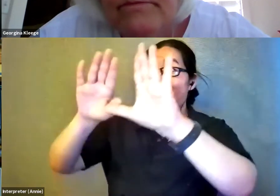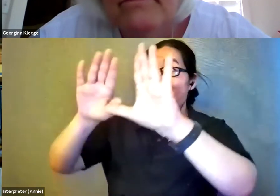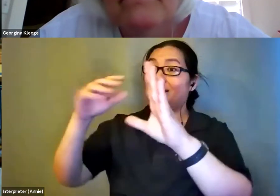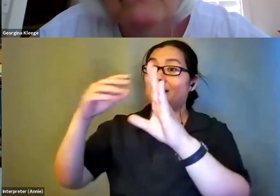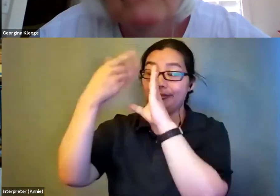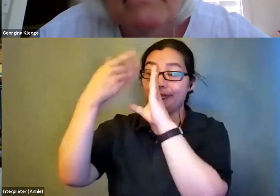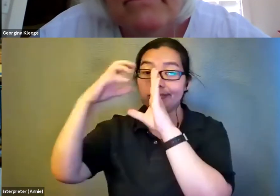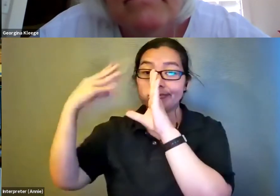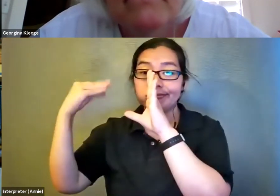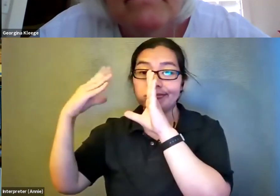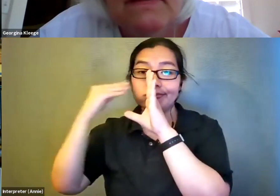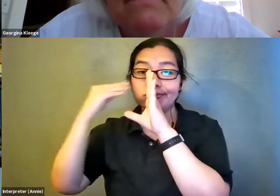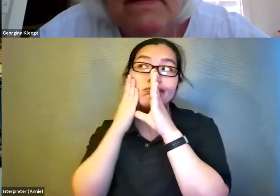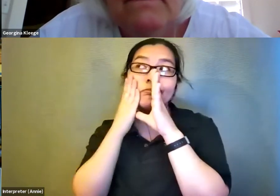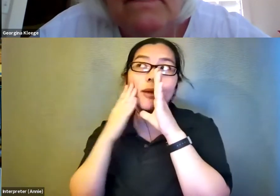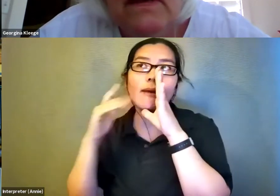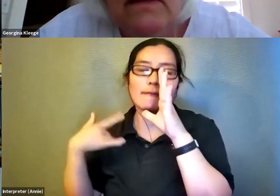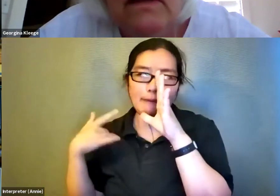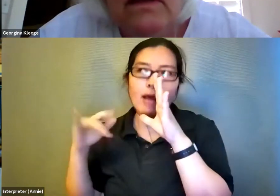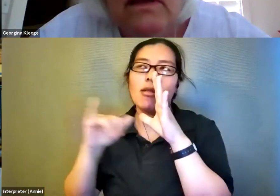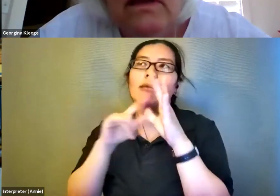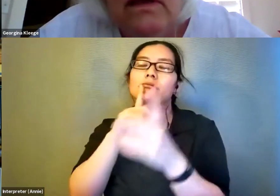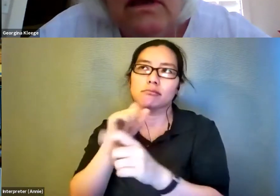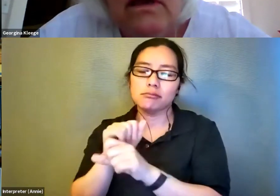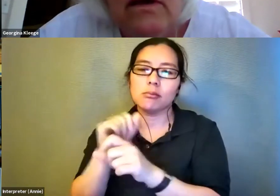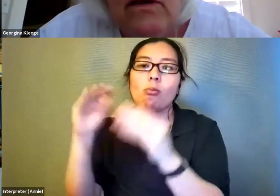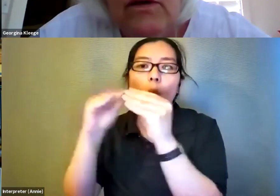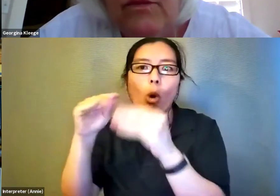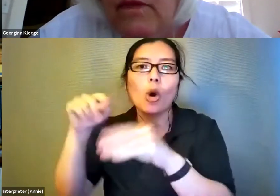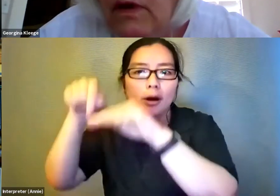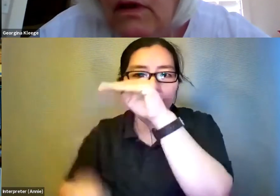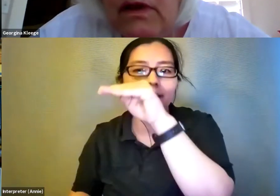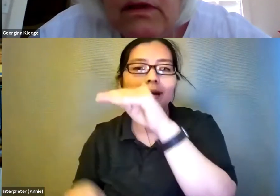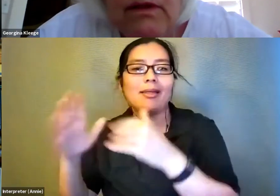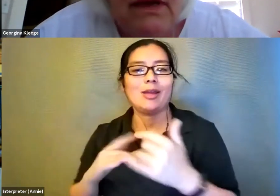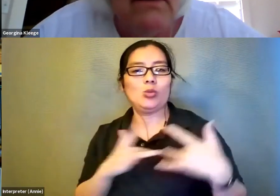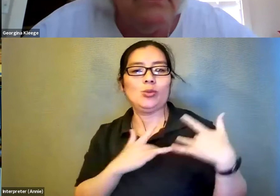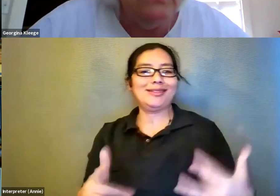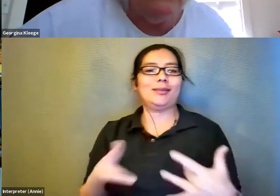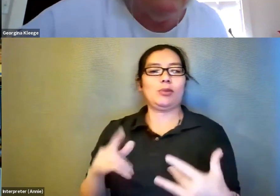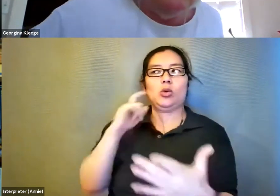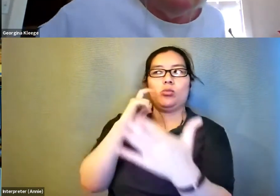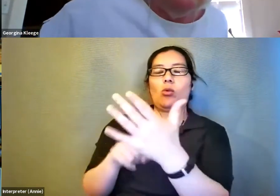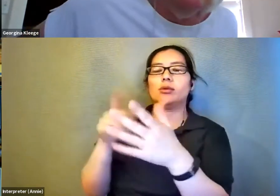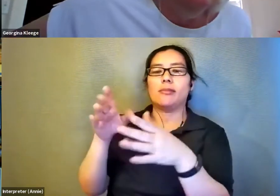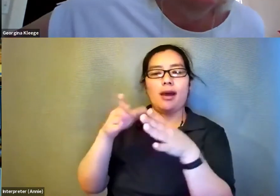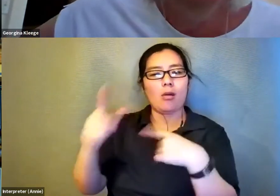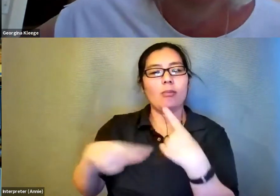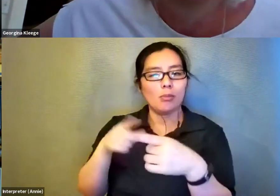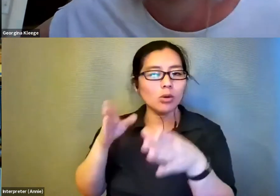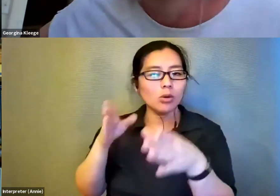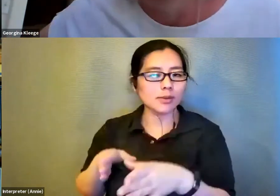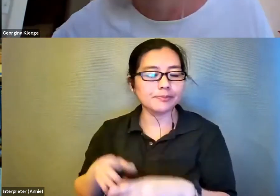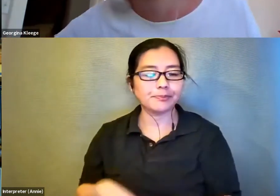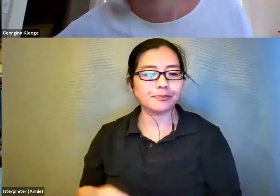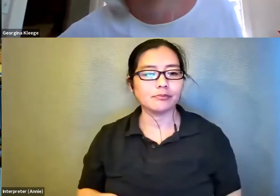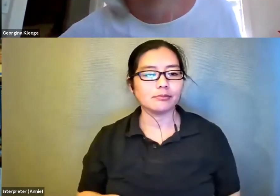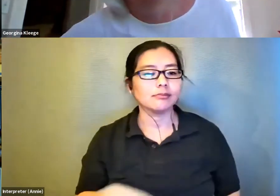Georgina Kleege: Fascinating. Let me go to Ilan and sort of pose this question about